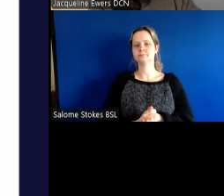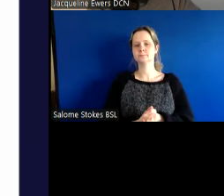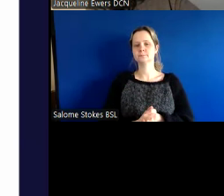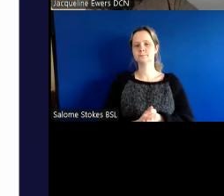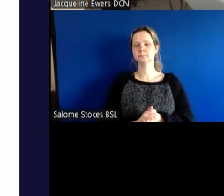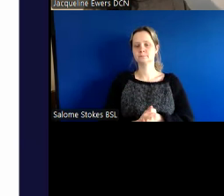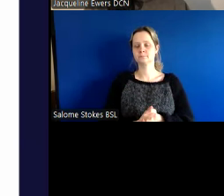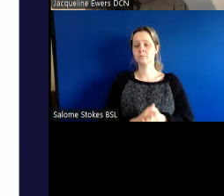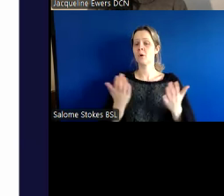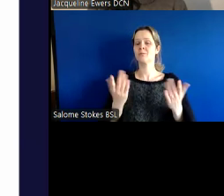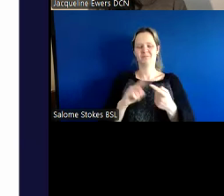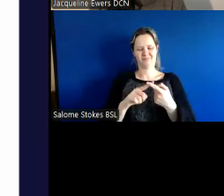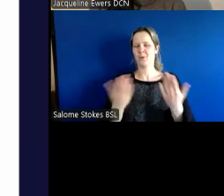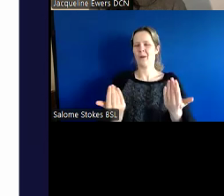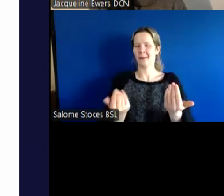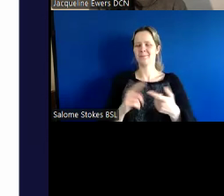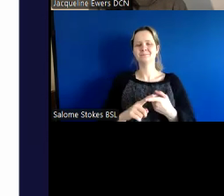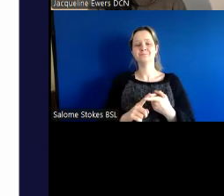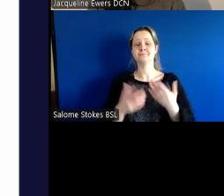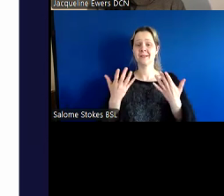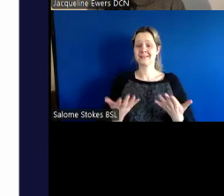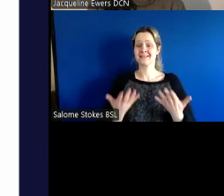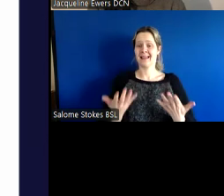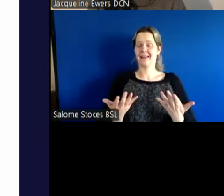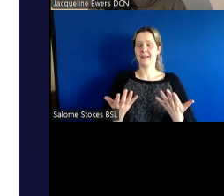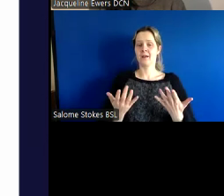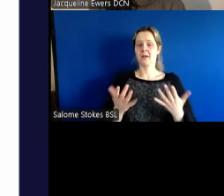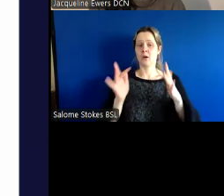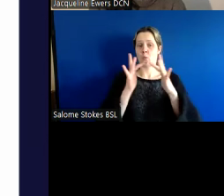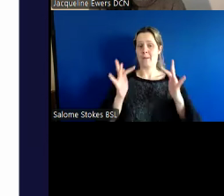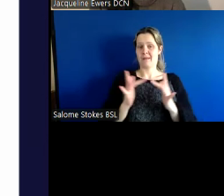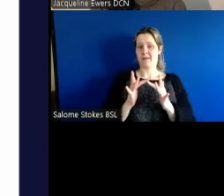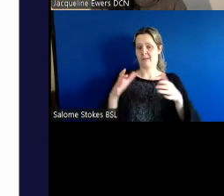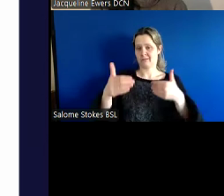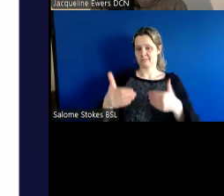As I've said, welcome. Today's webinar is scheduled to last an hour,